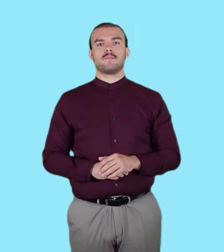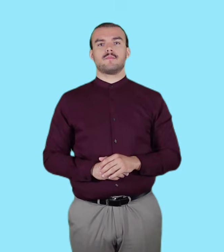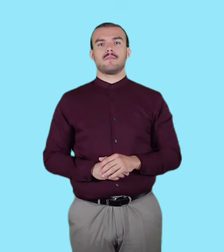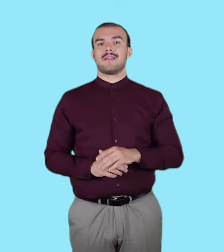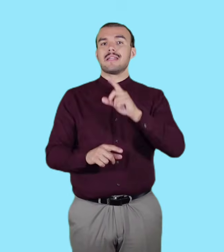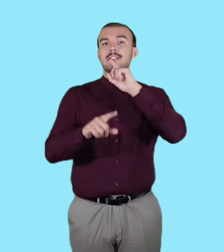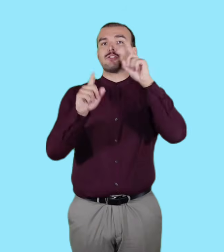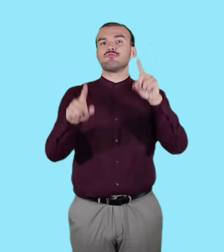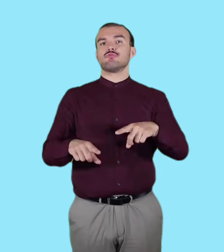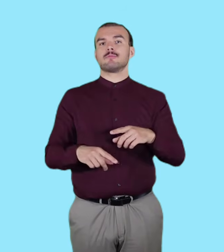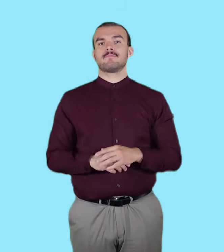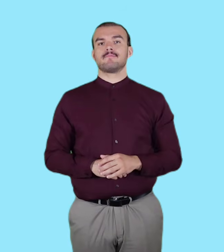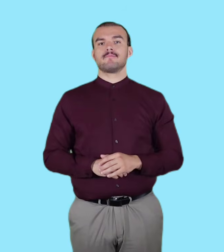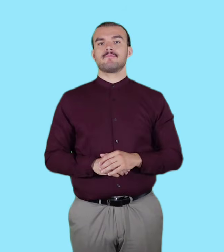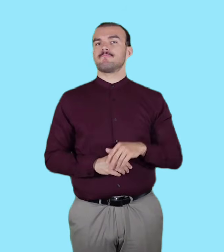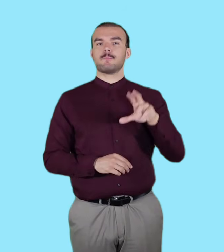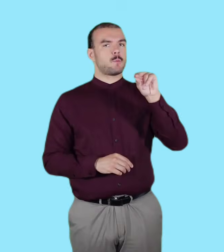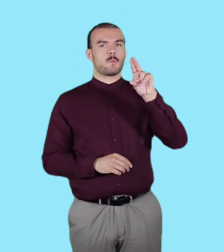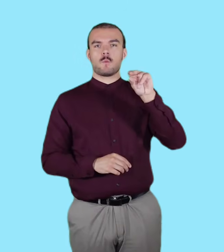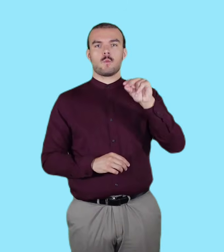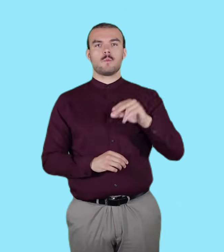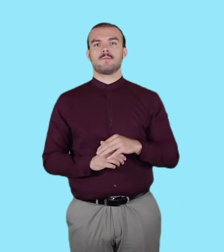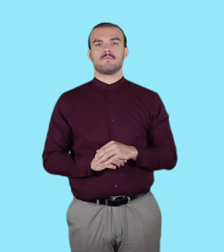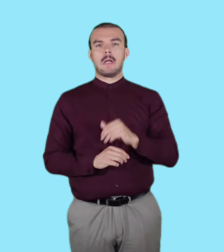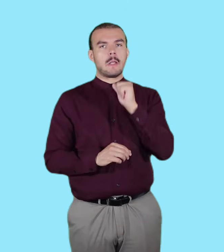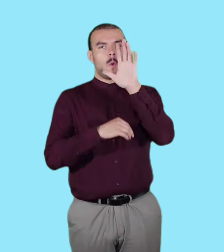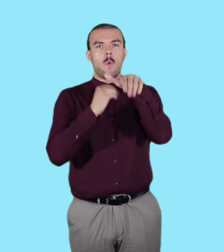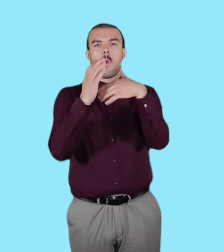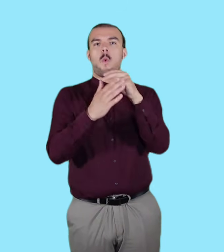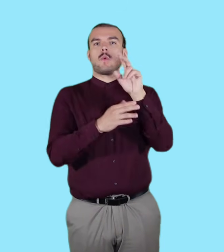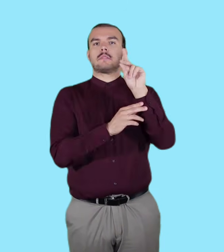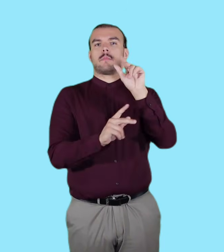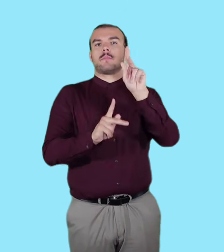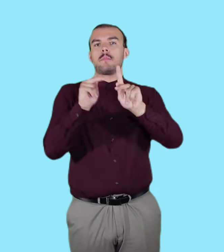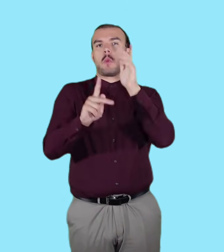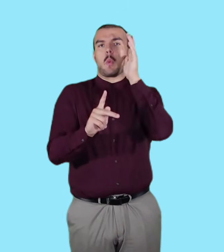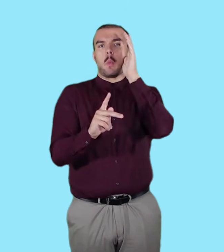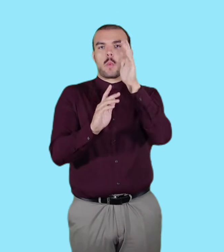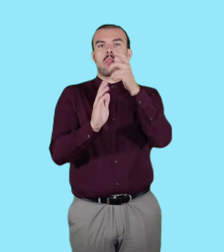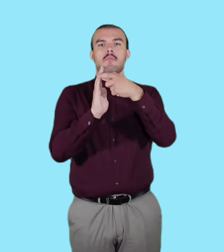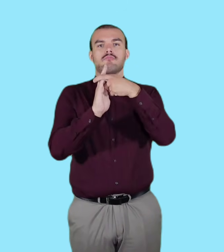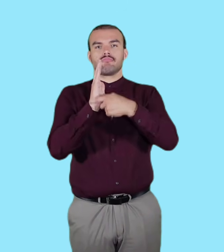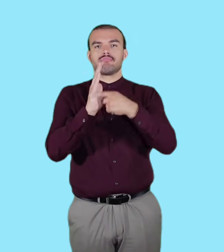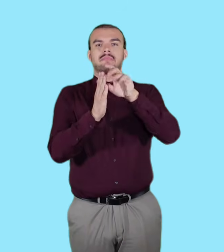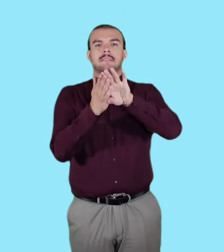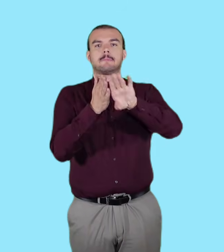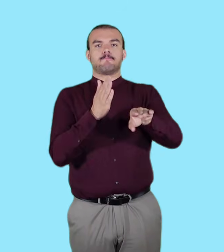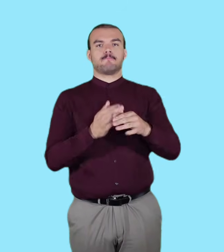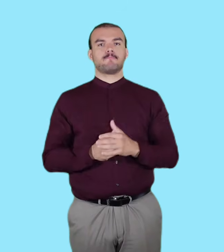Answer: No. Not all disabled people will be automatically exempt.